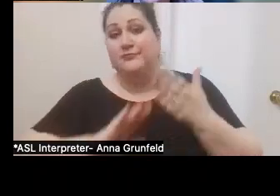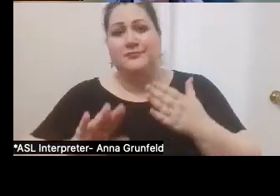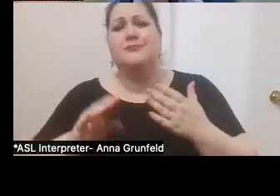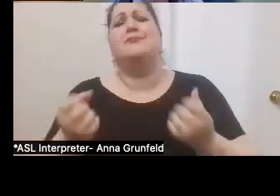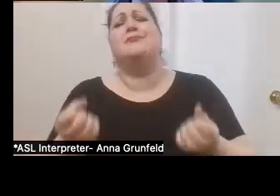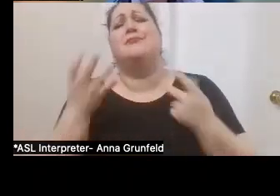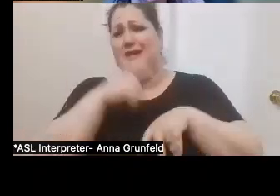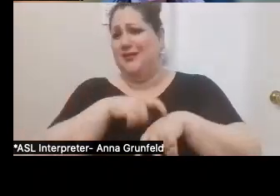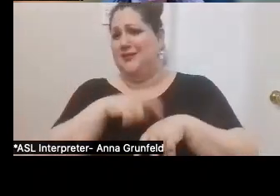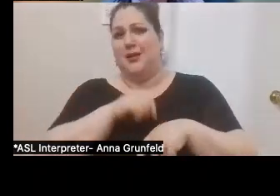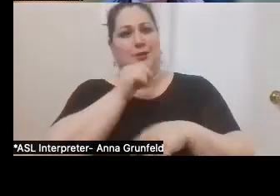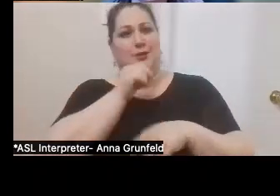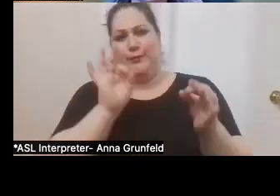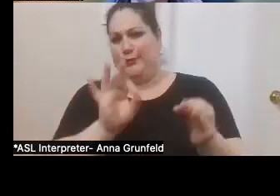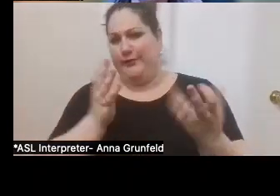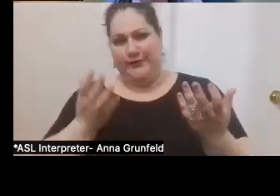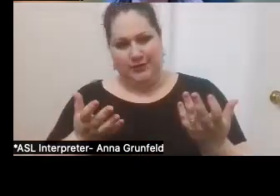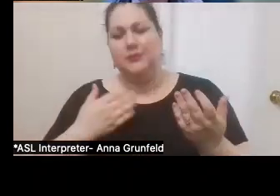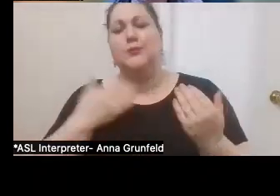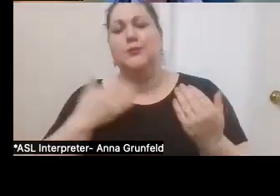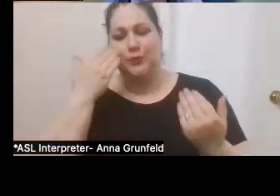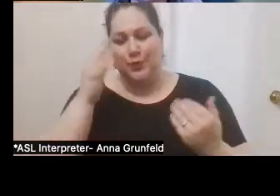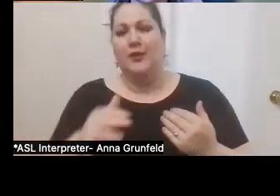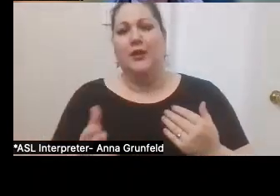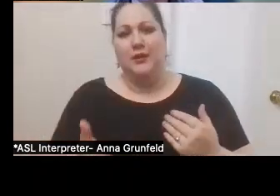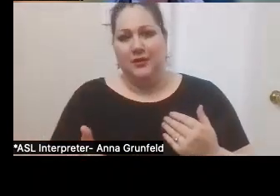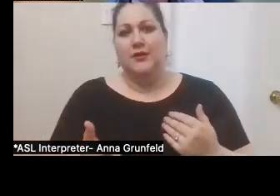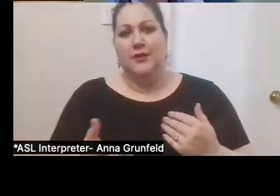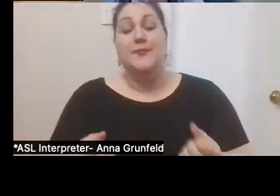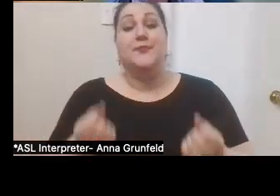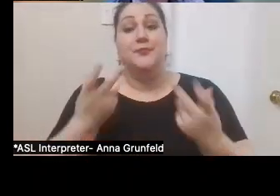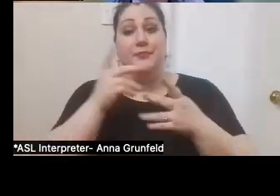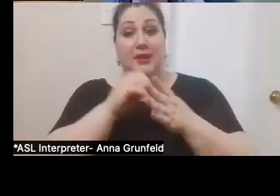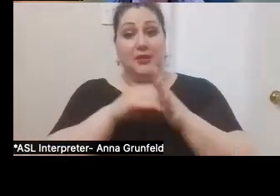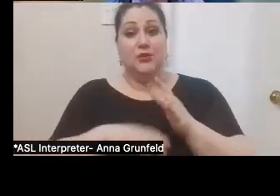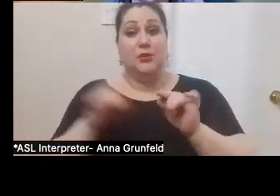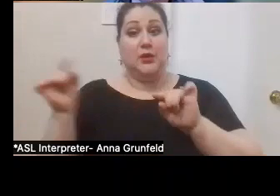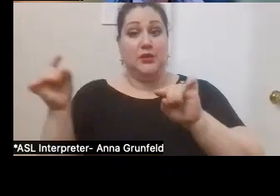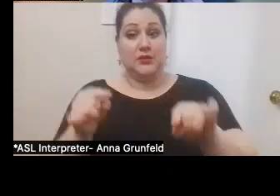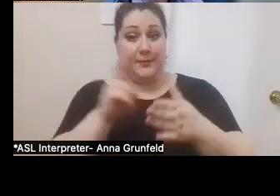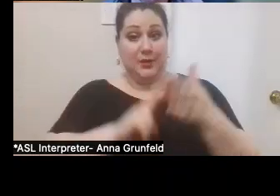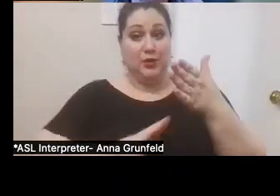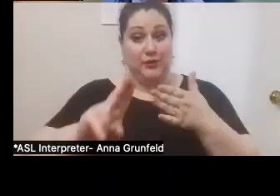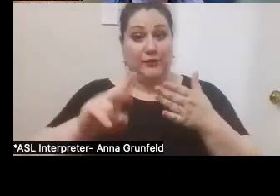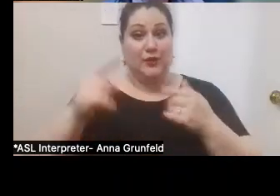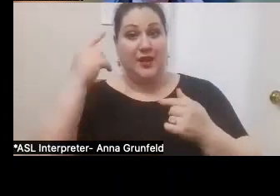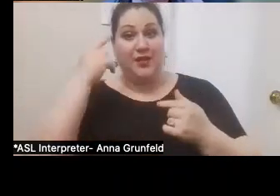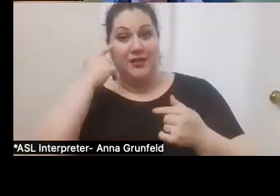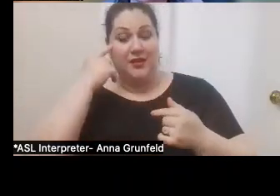And many students come into the university having a feeling that our office smacks of